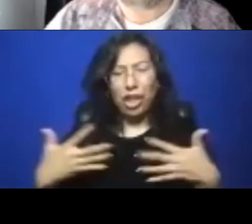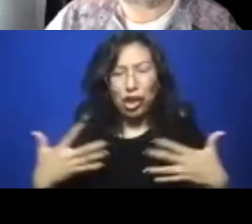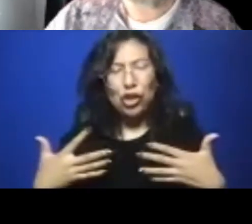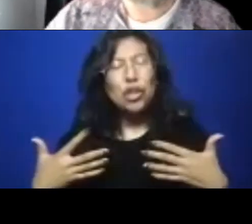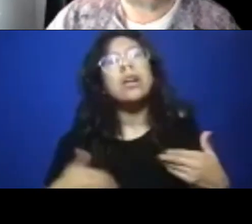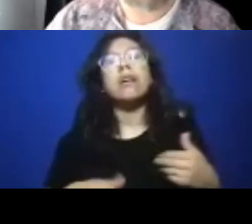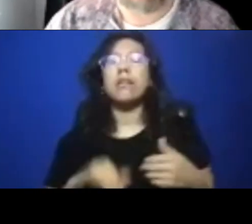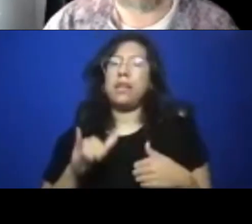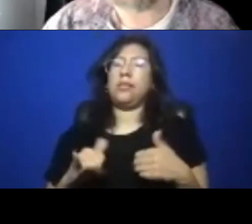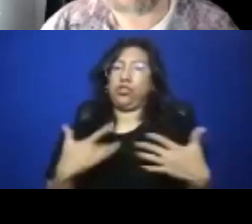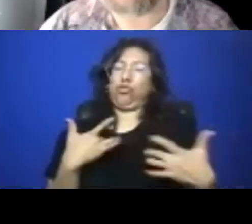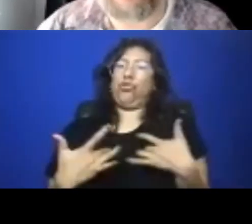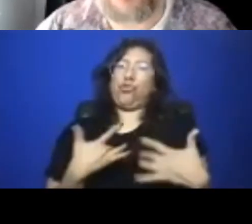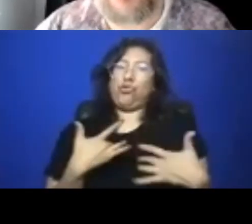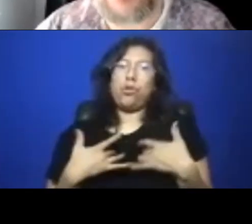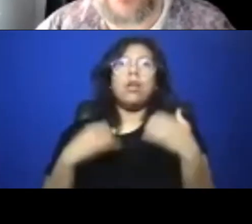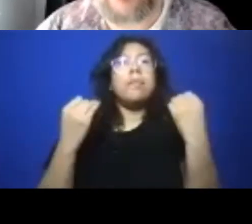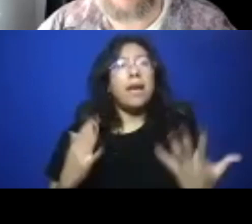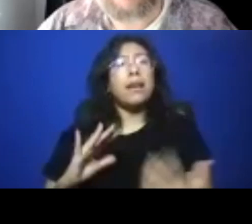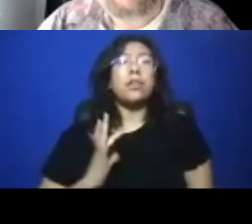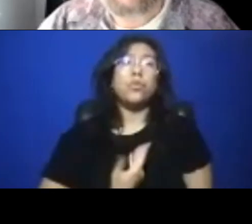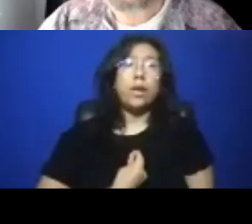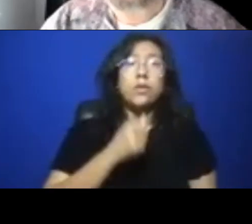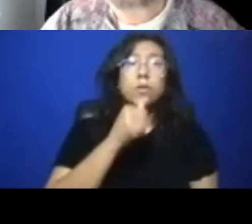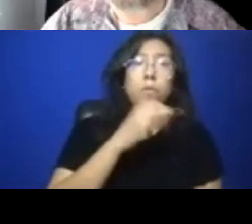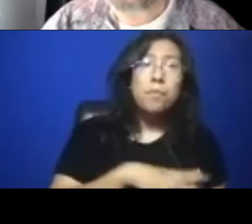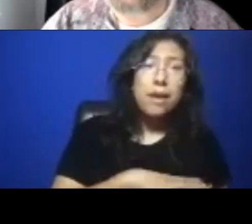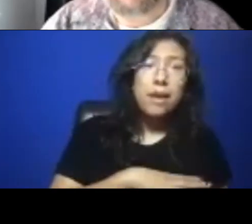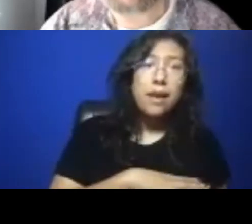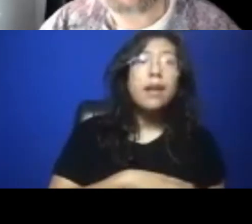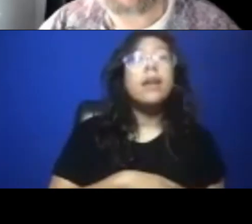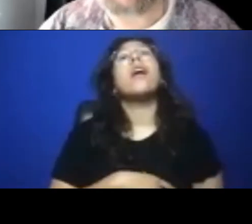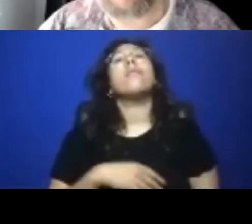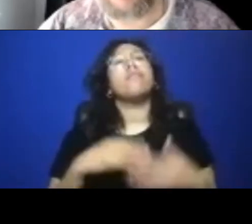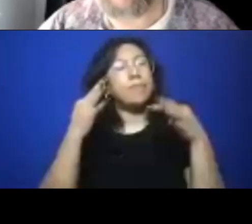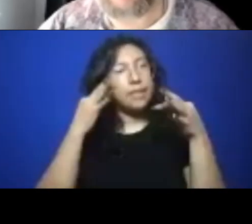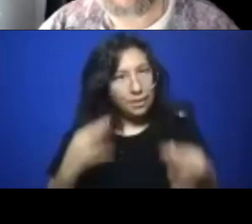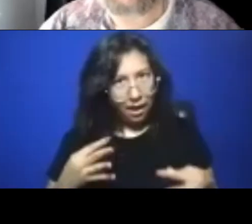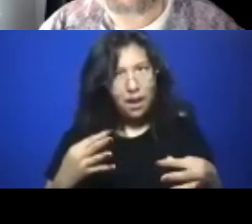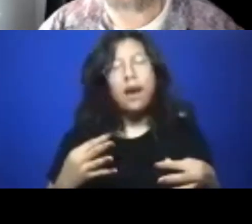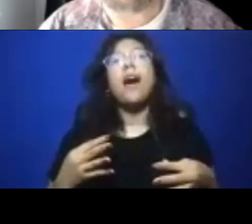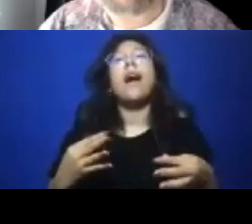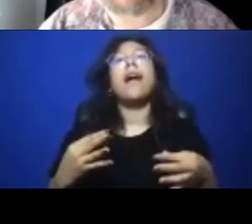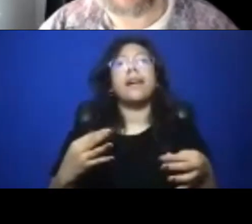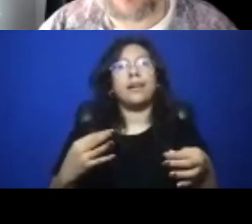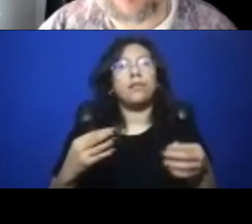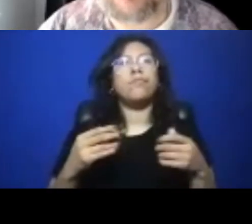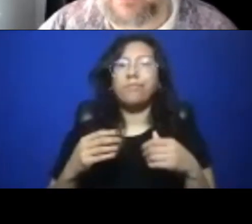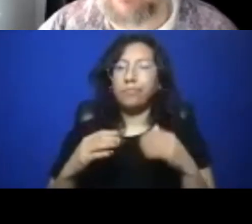So we're seeing a lot of trans women in particular transitioning back to living outwardly as male,